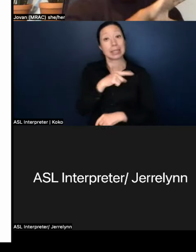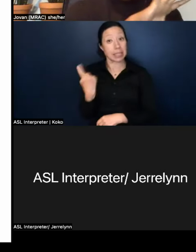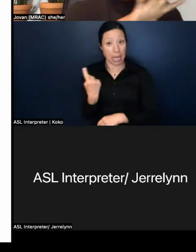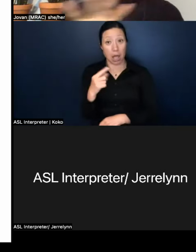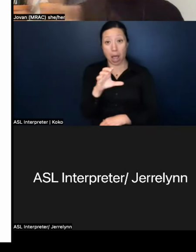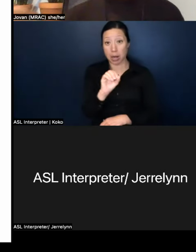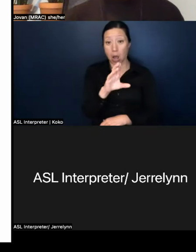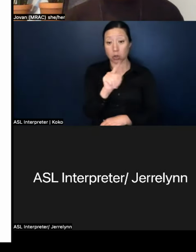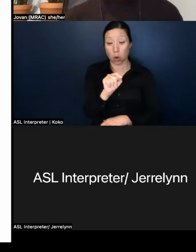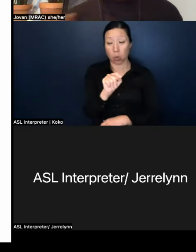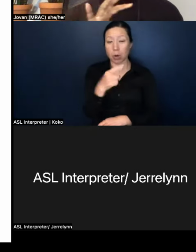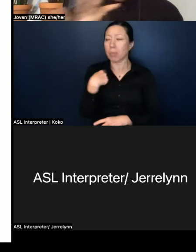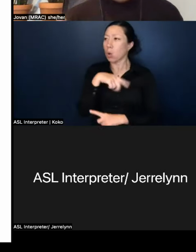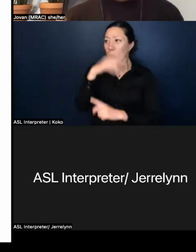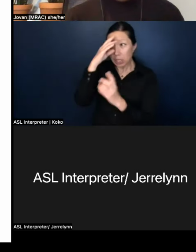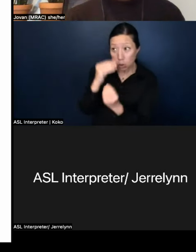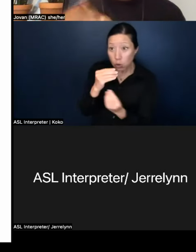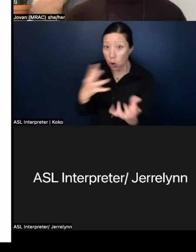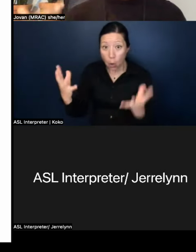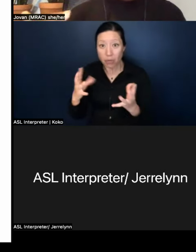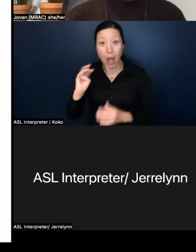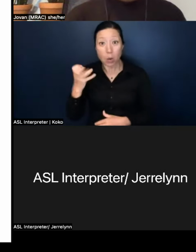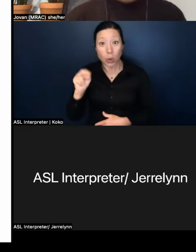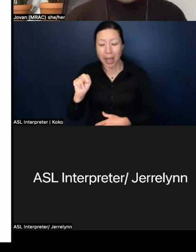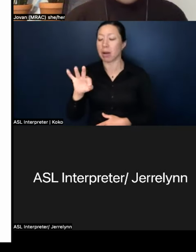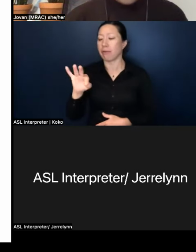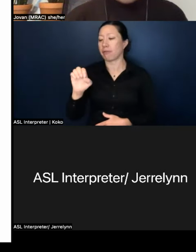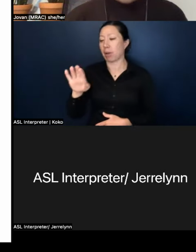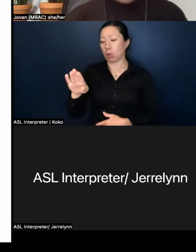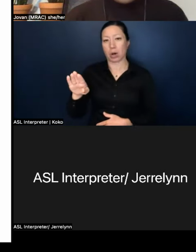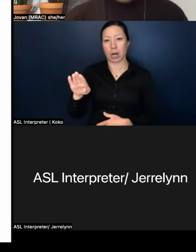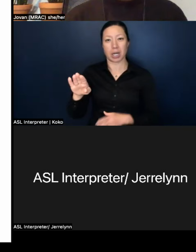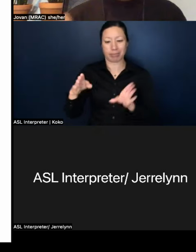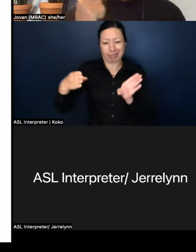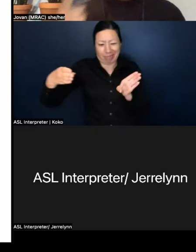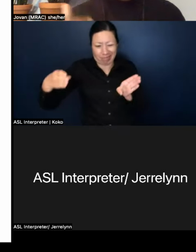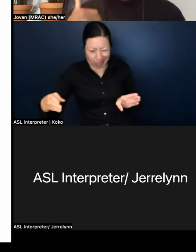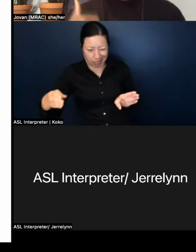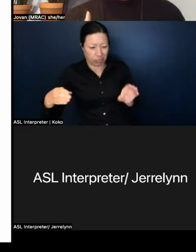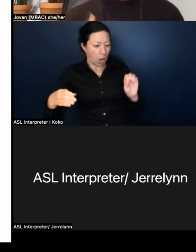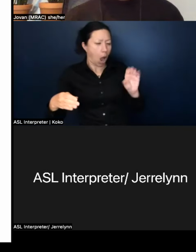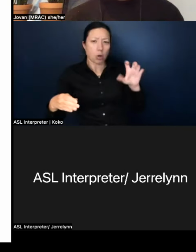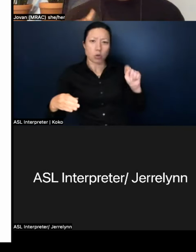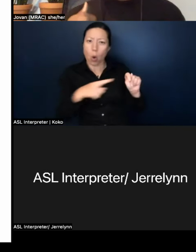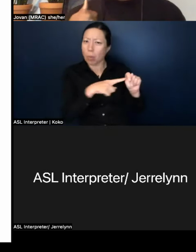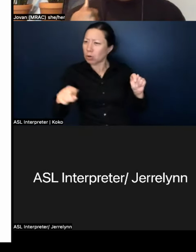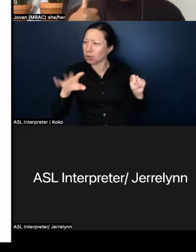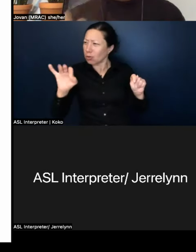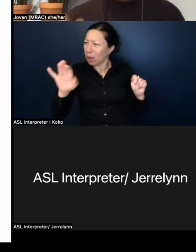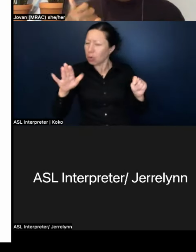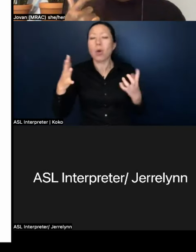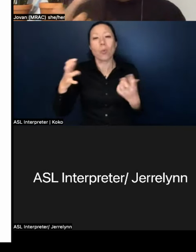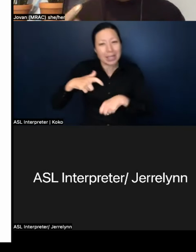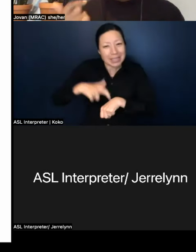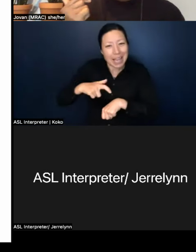We wanna give ourselves time to do follow up questions. So if there's information that we feel is confusing, missing,